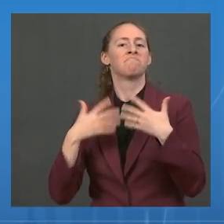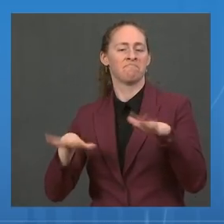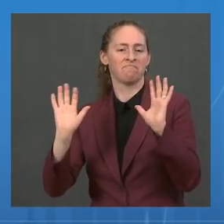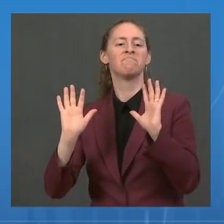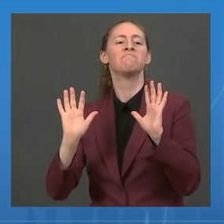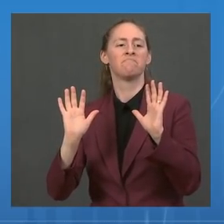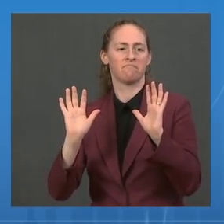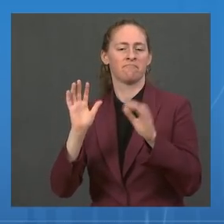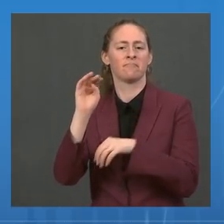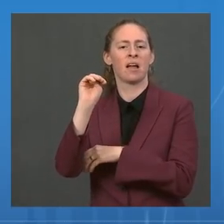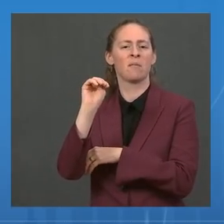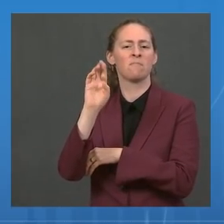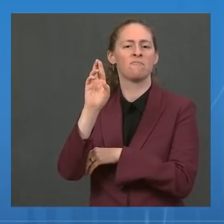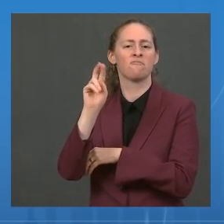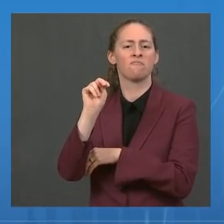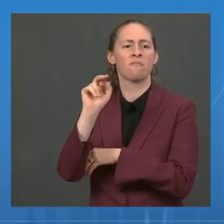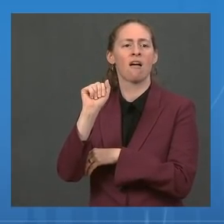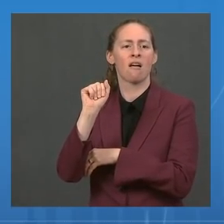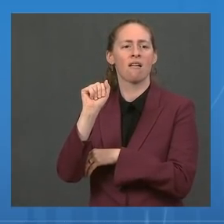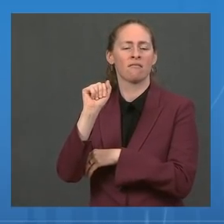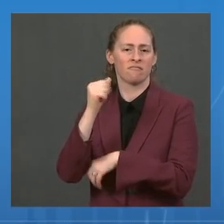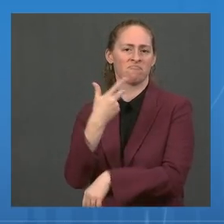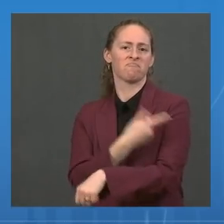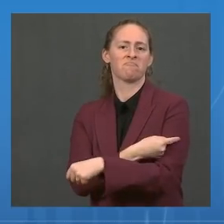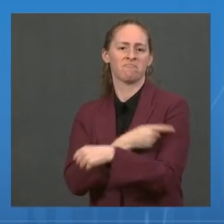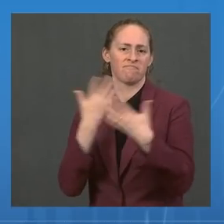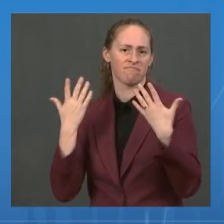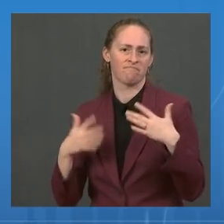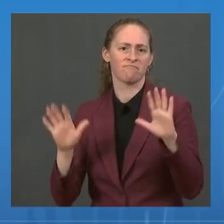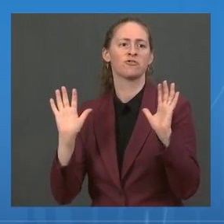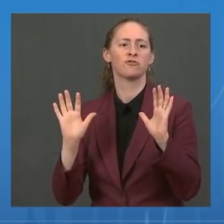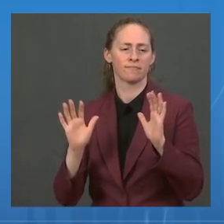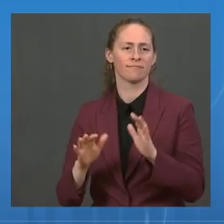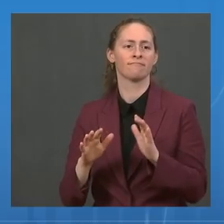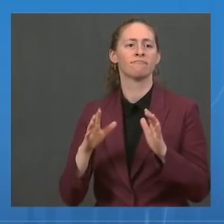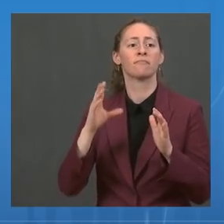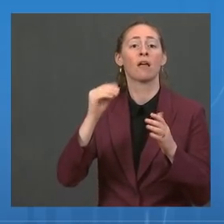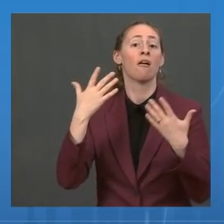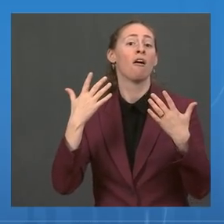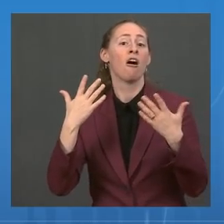in this case Pfizer -- plus a booster. Next slide.